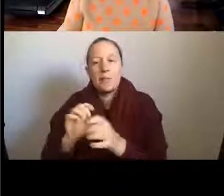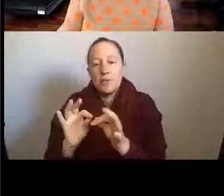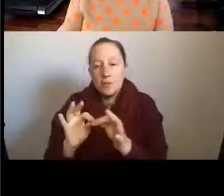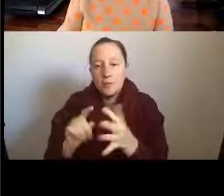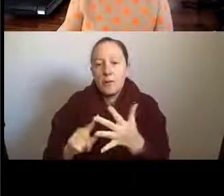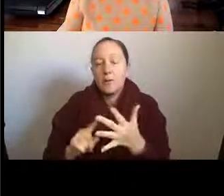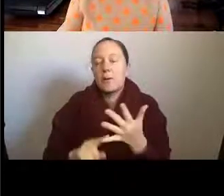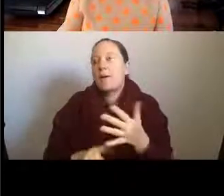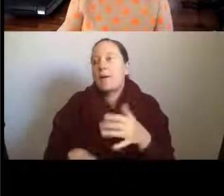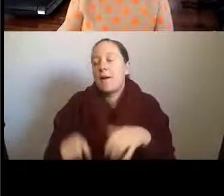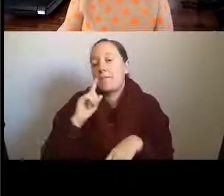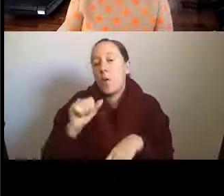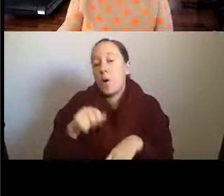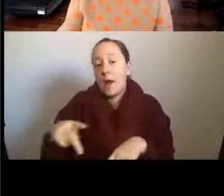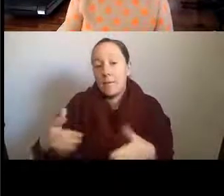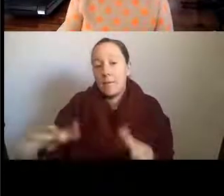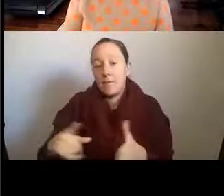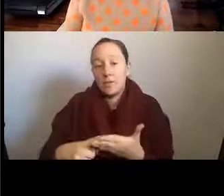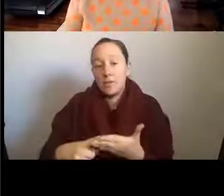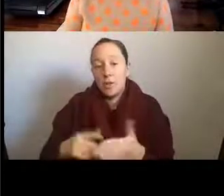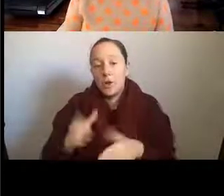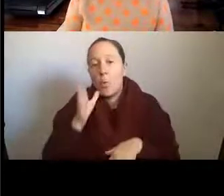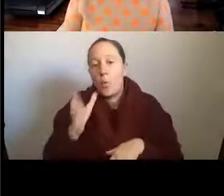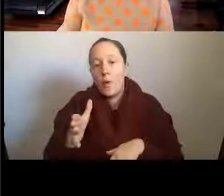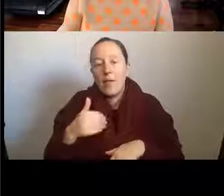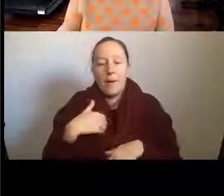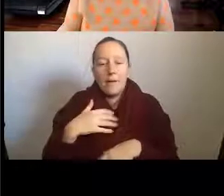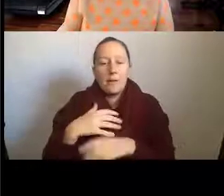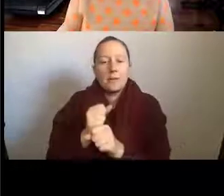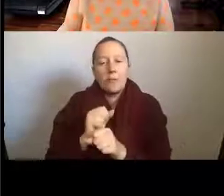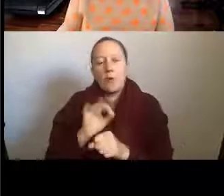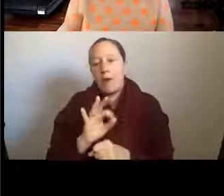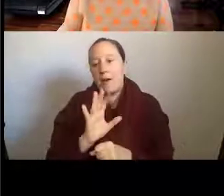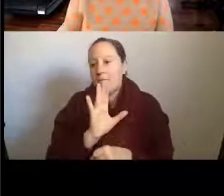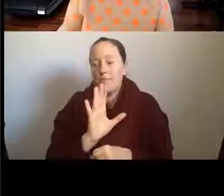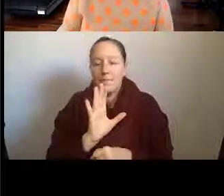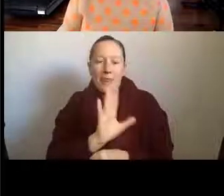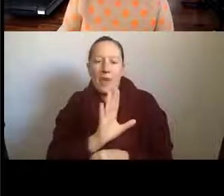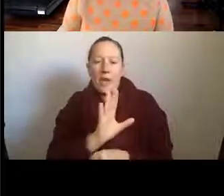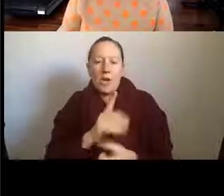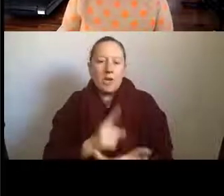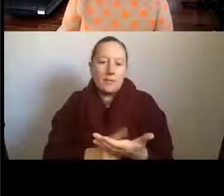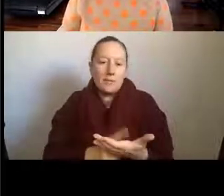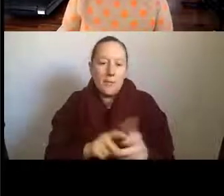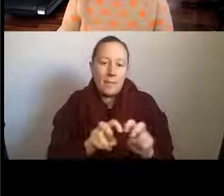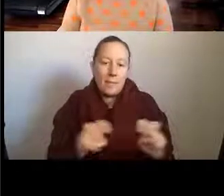you'll also get a summary of the discussion. That basically tells you what happened in the panel.